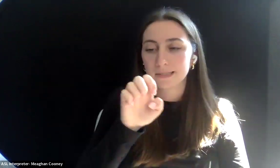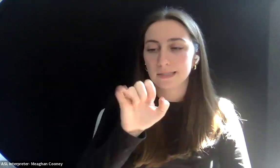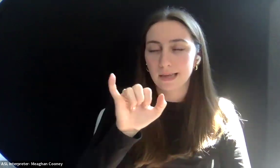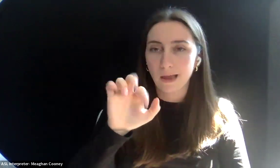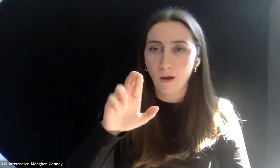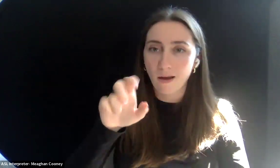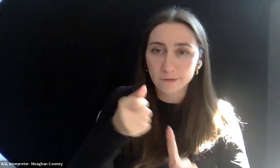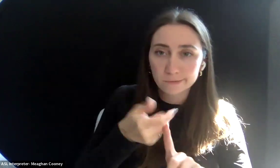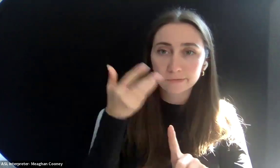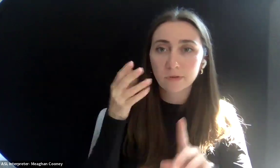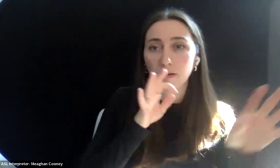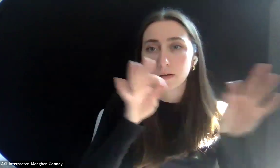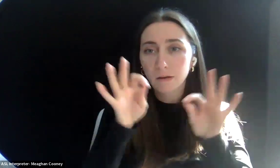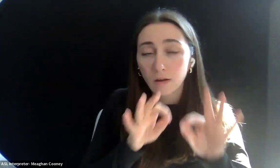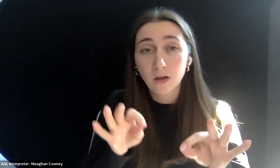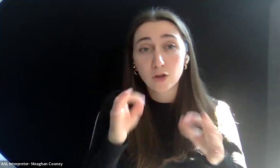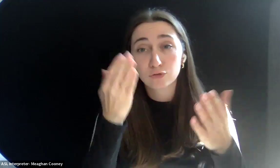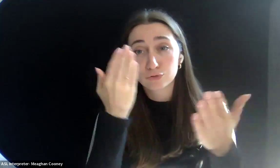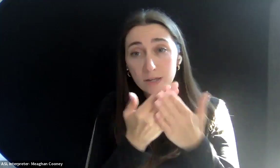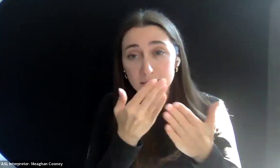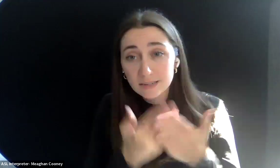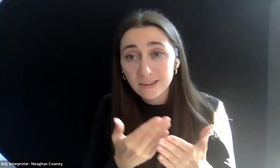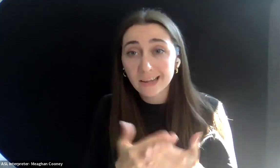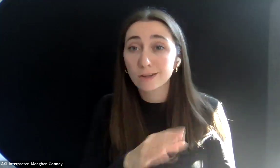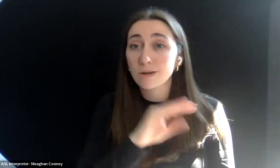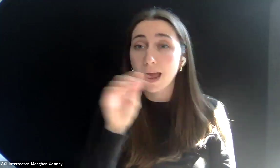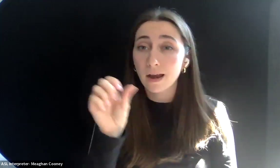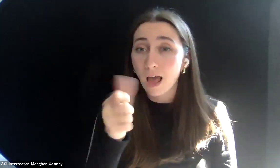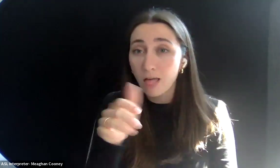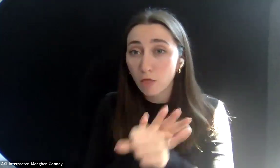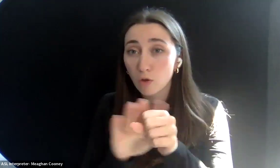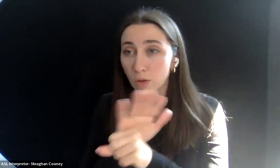including alternative locations that have been considered for the project.